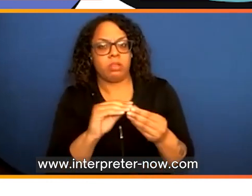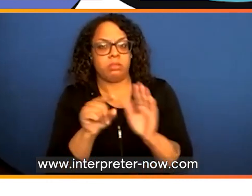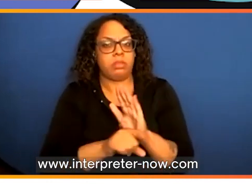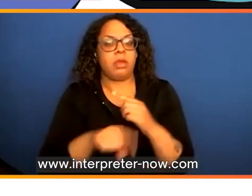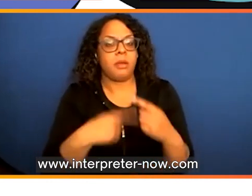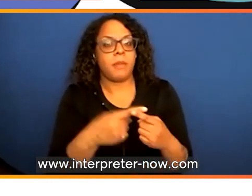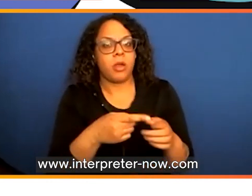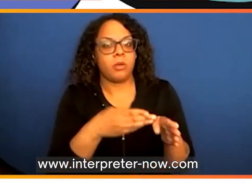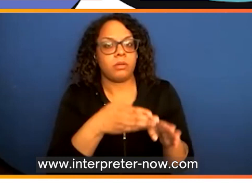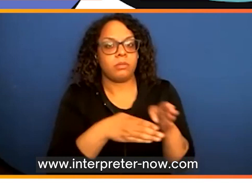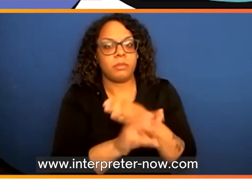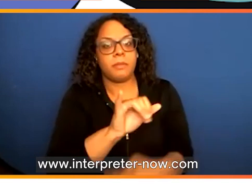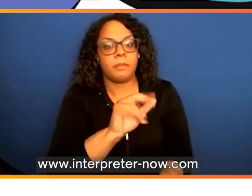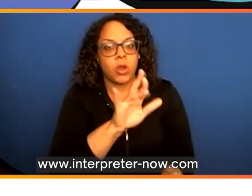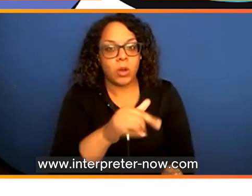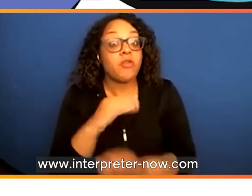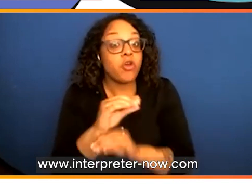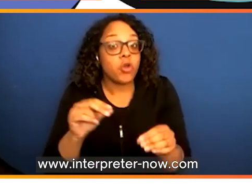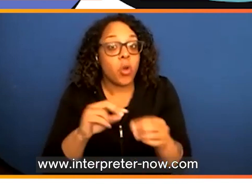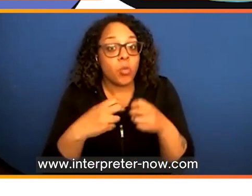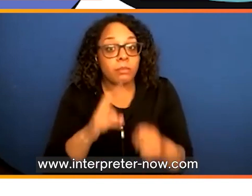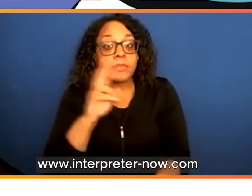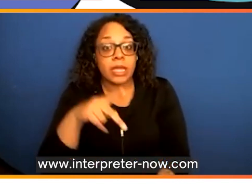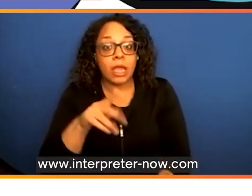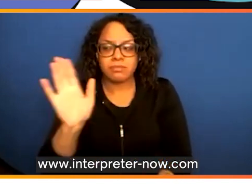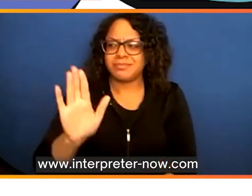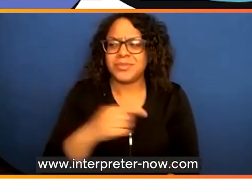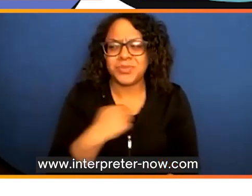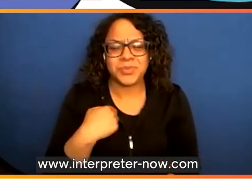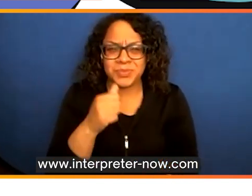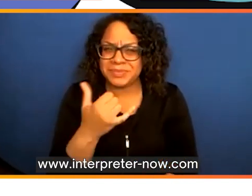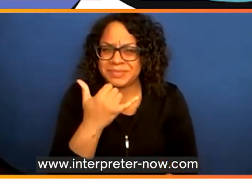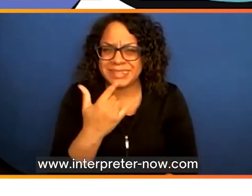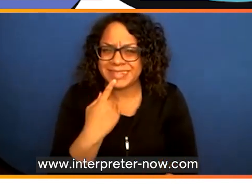saying, "Hey, we don't say stuff like that anymore. We don't talk like that anymore.